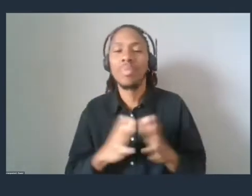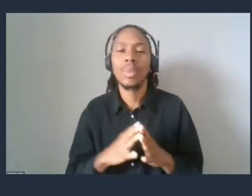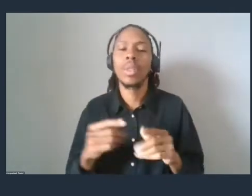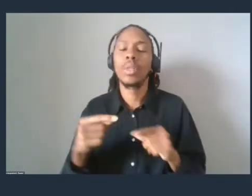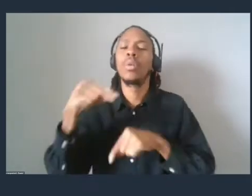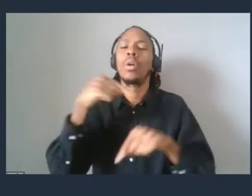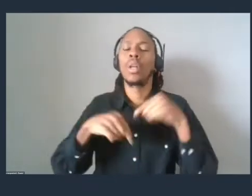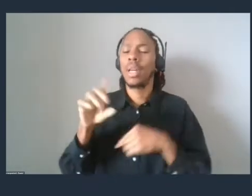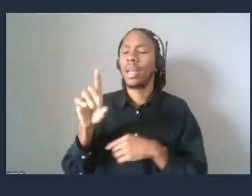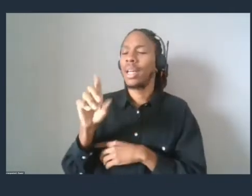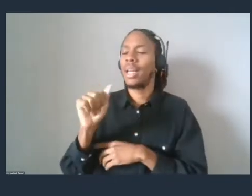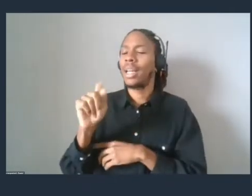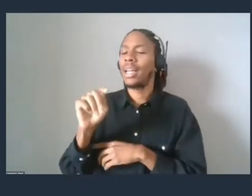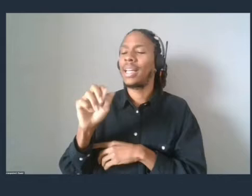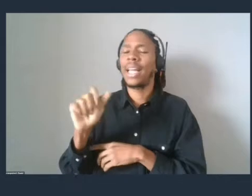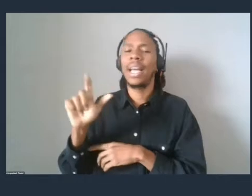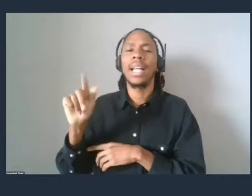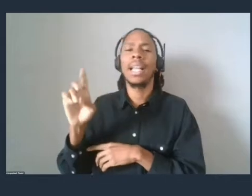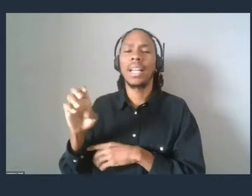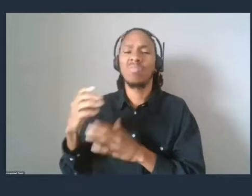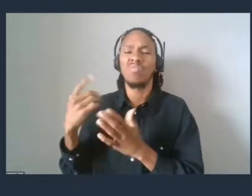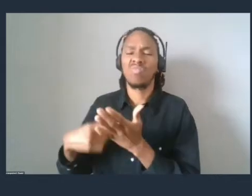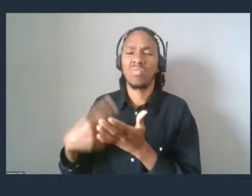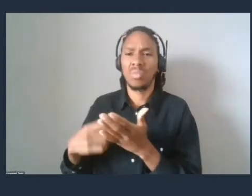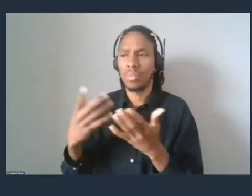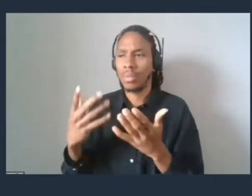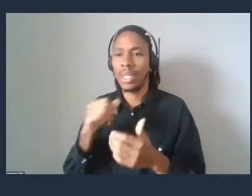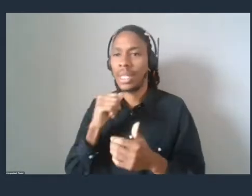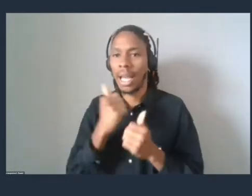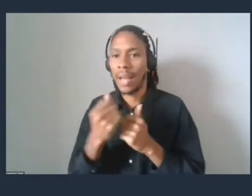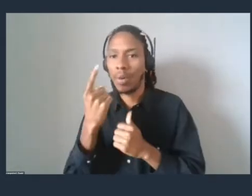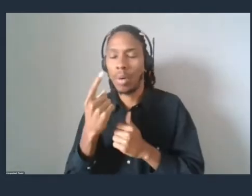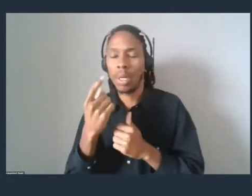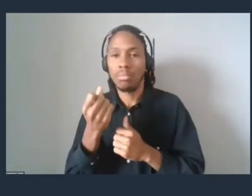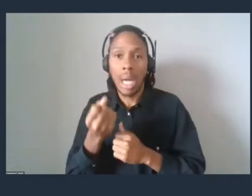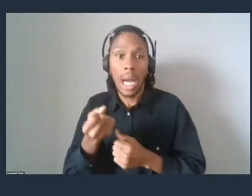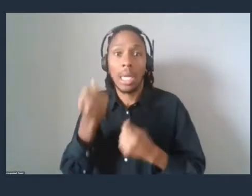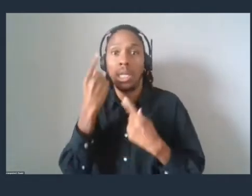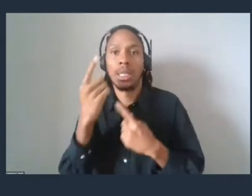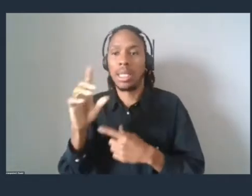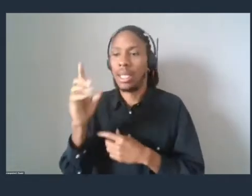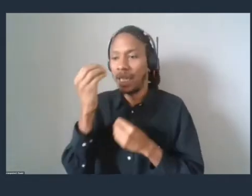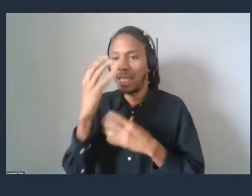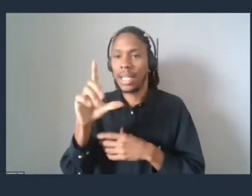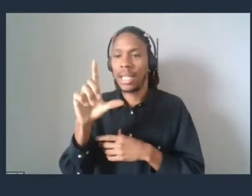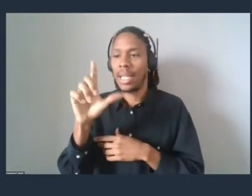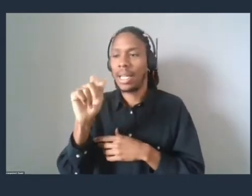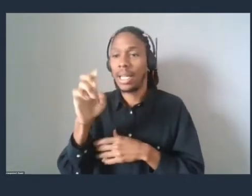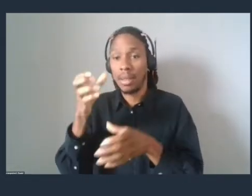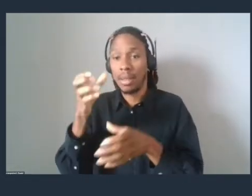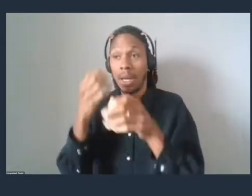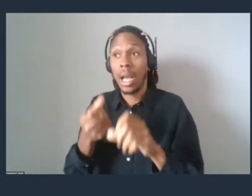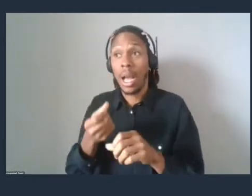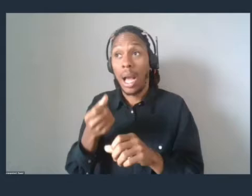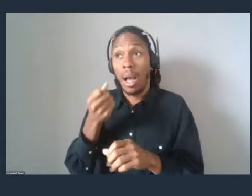that we had in the keynote today. So it's quite possible not everyone is fully up to speed on data lake concepts, and I would freely admit that I'm one of them, okay?